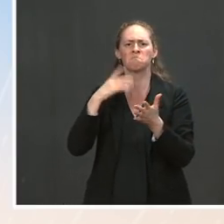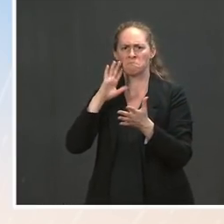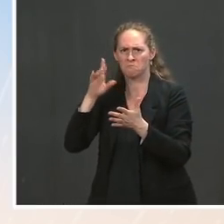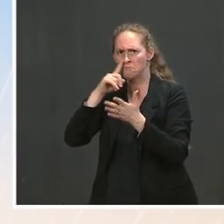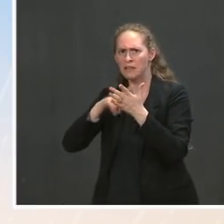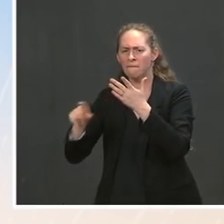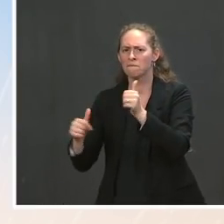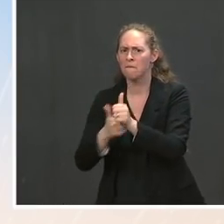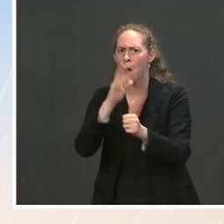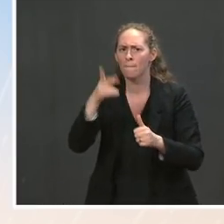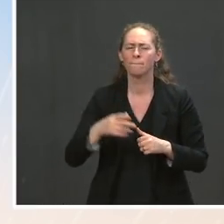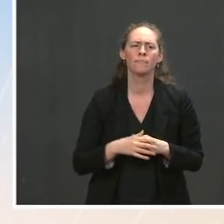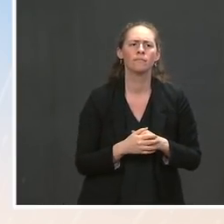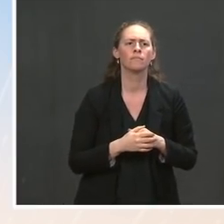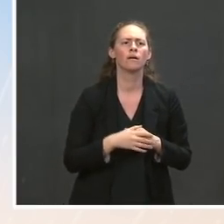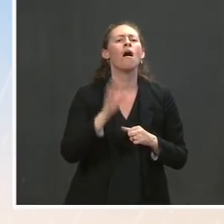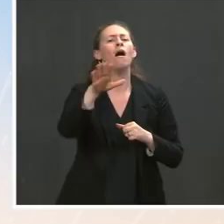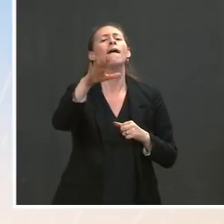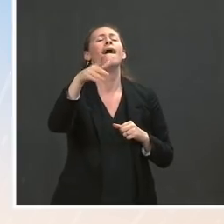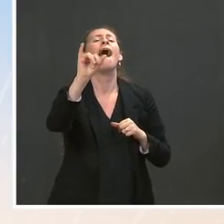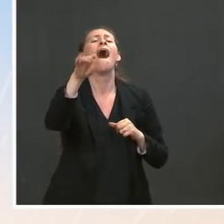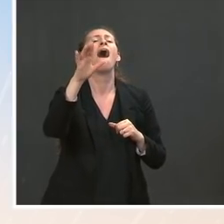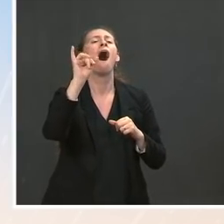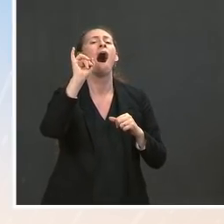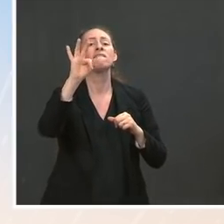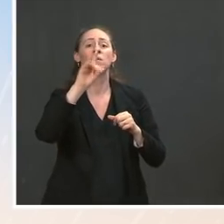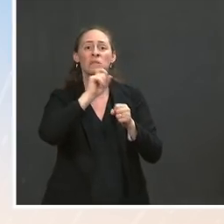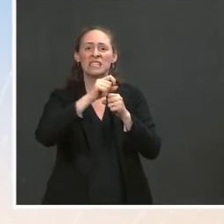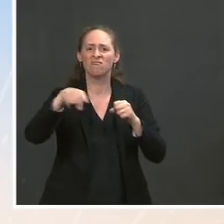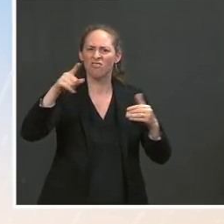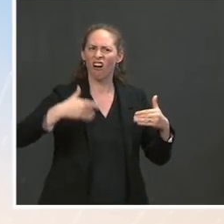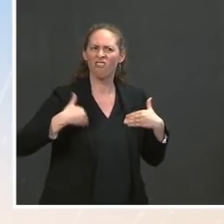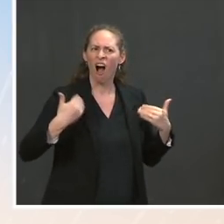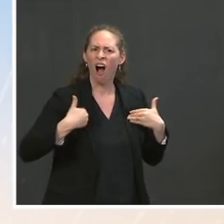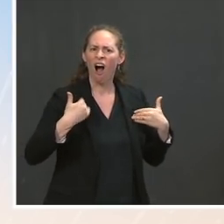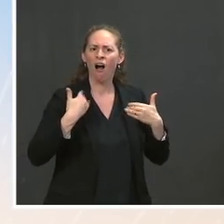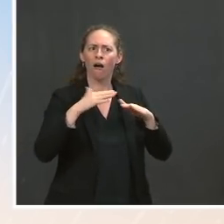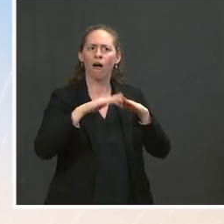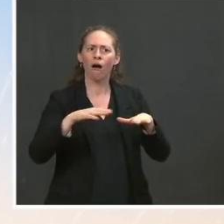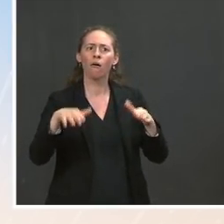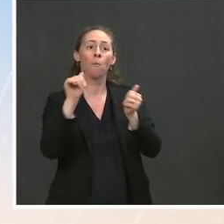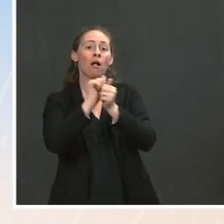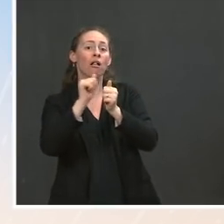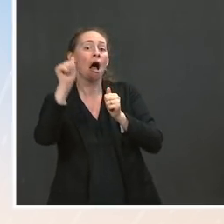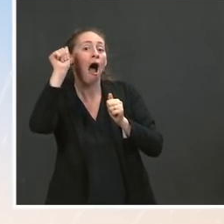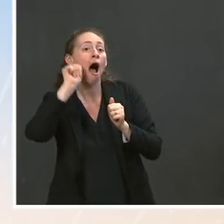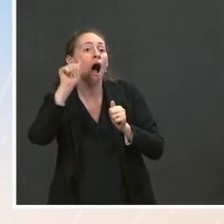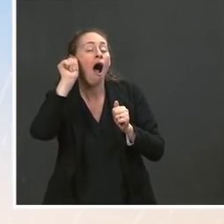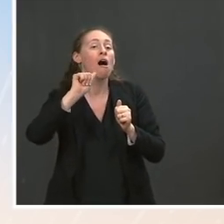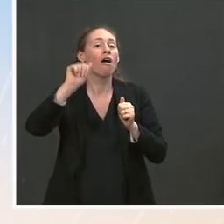if they can stay with an aunt, an uncle, a grandparent. Ms. Psaki: That certainly is true. But I think that we have to ensure